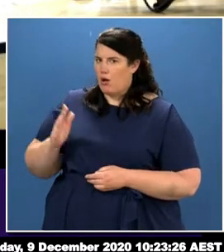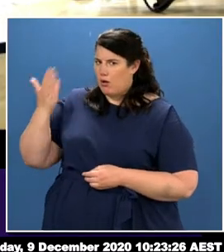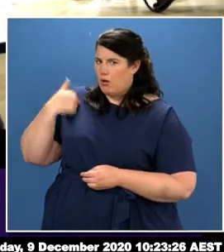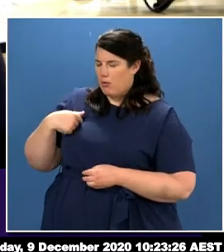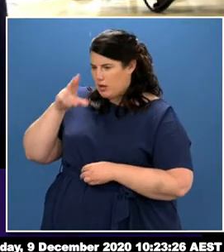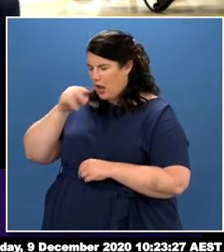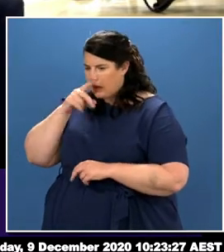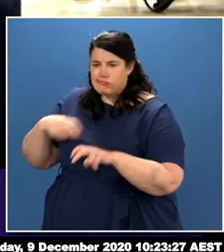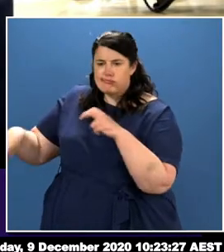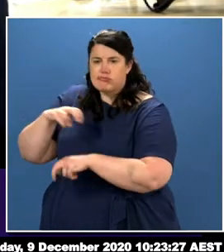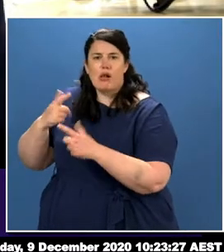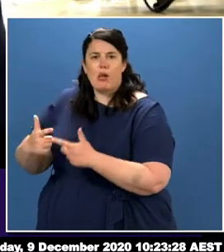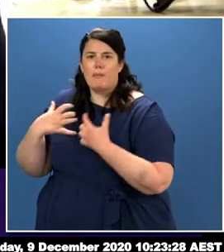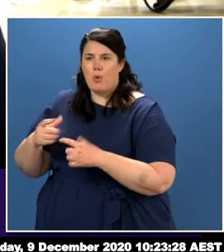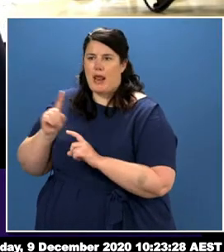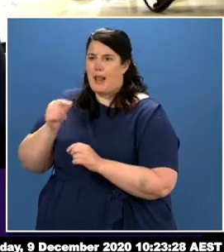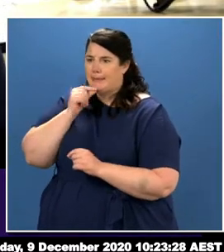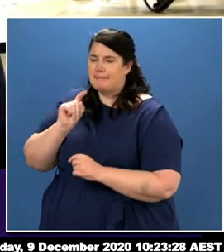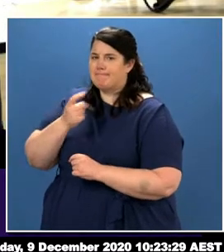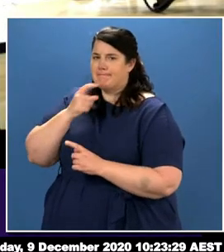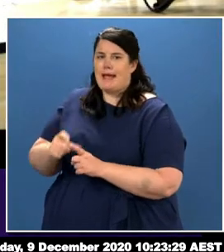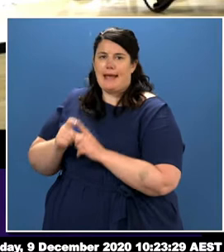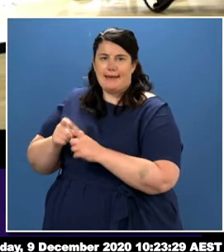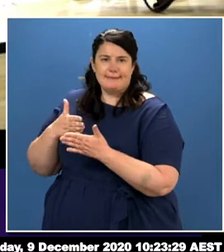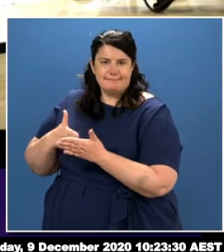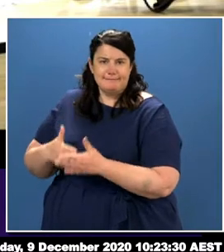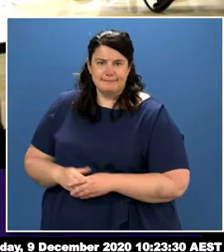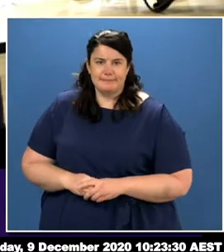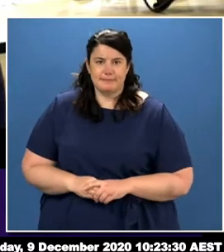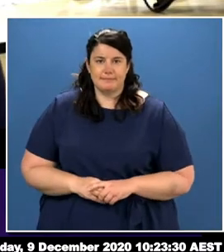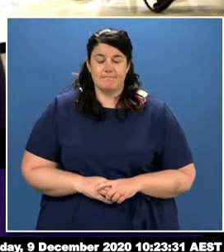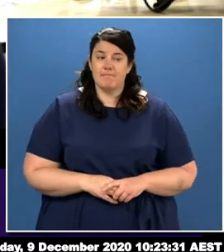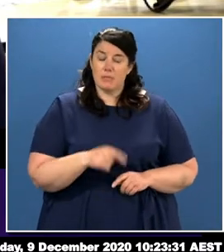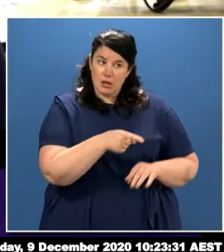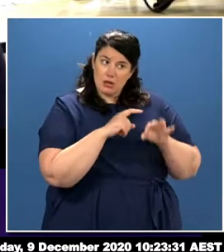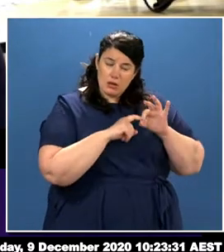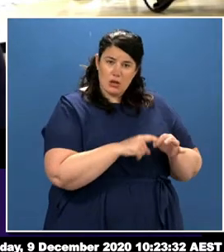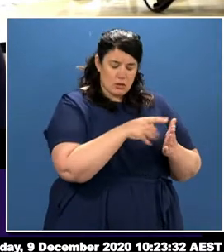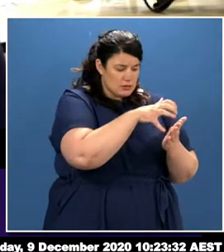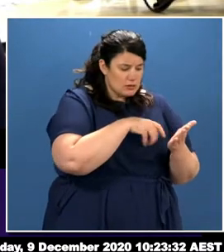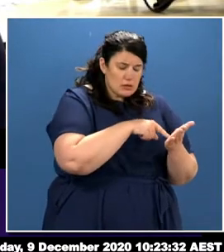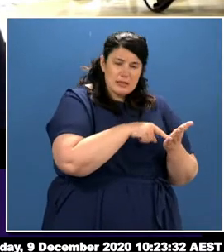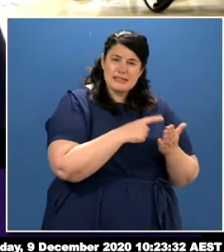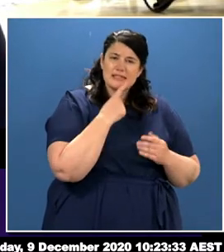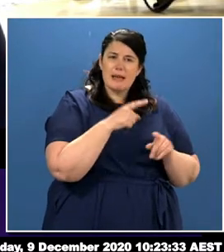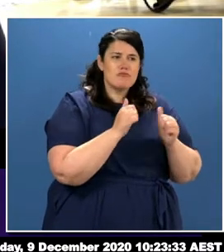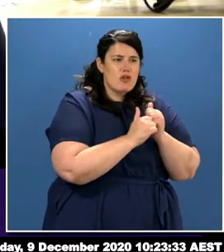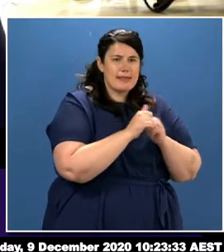You say in your statement that you weren't treated any differently at home in regard to your siblings.